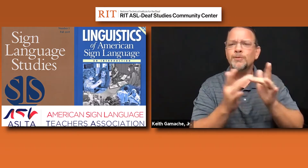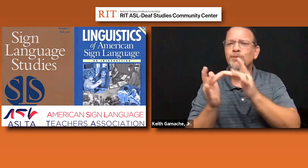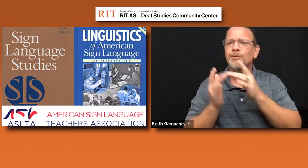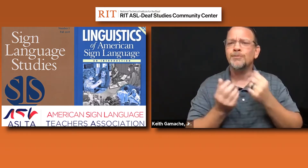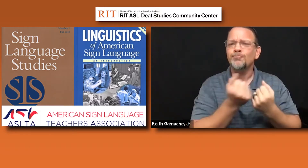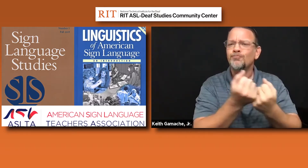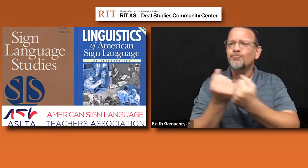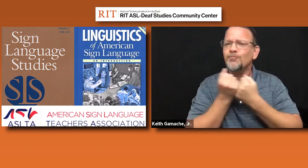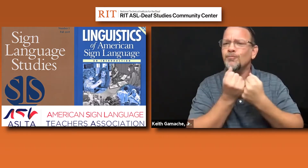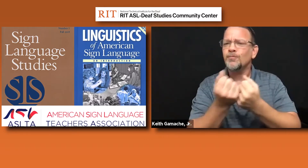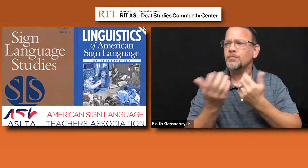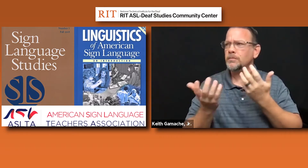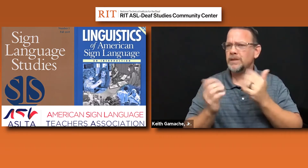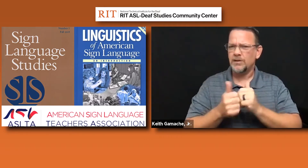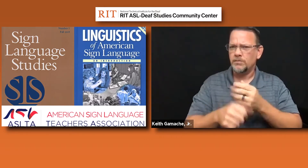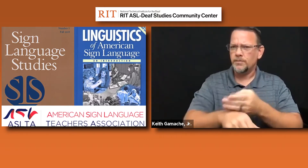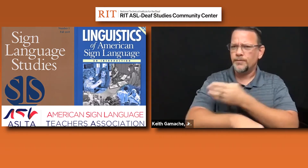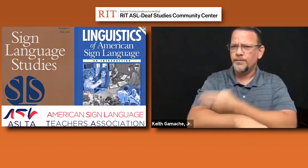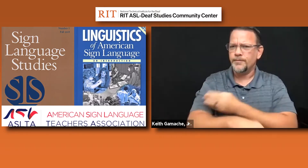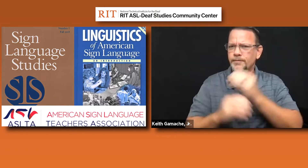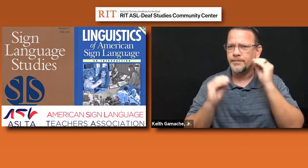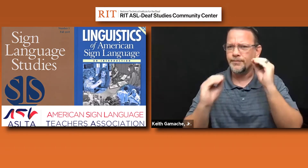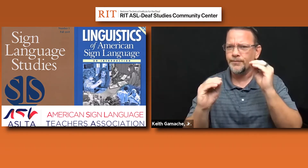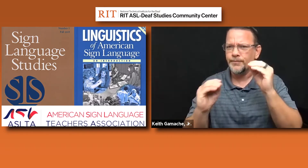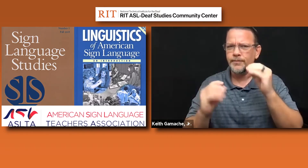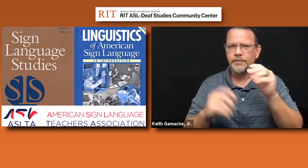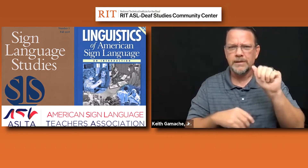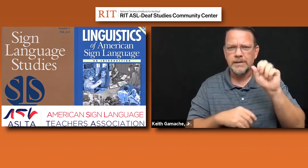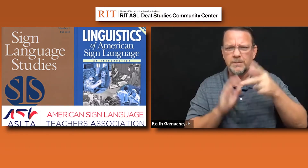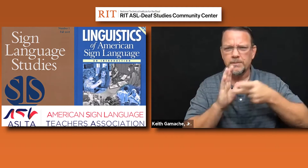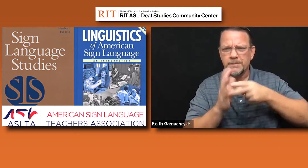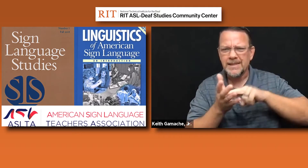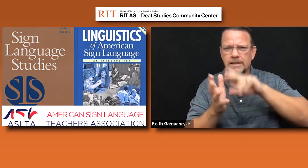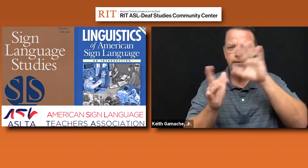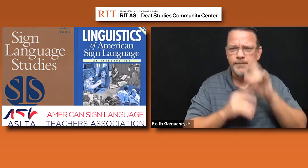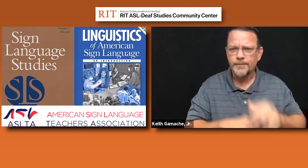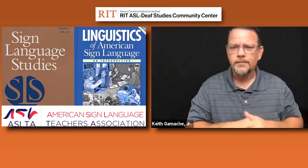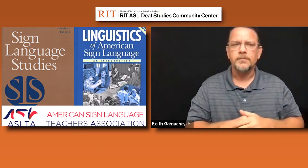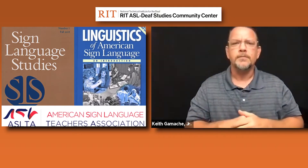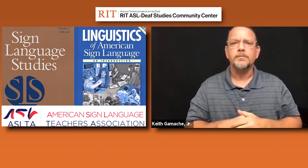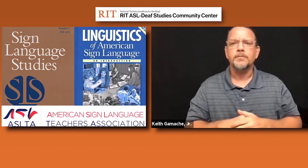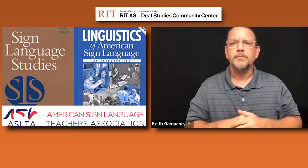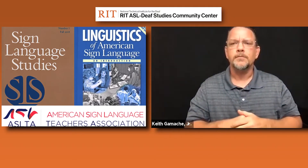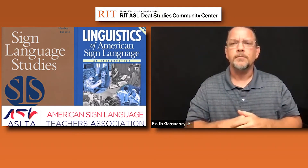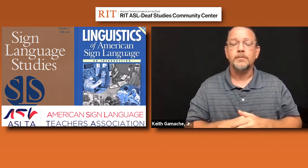in online workshops and conferences, thinking about how we can best improve our practices